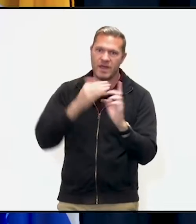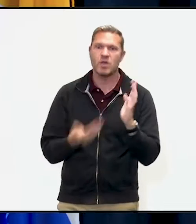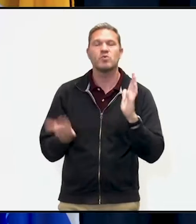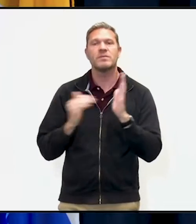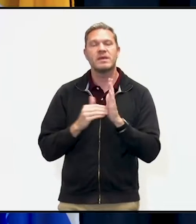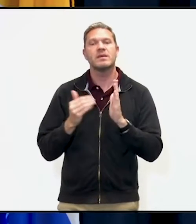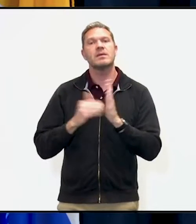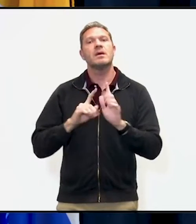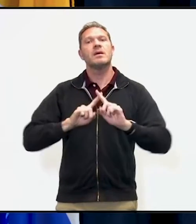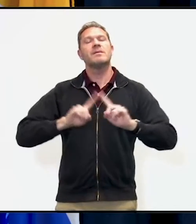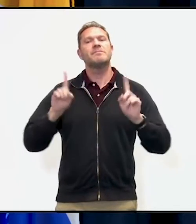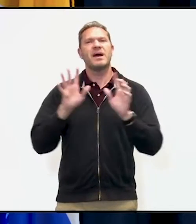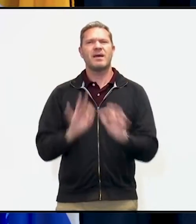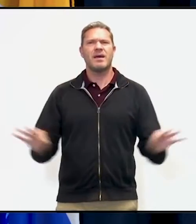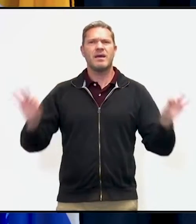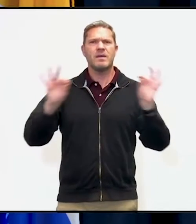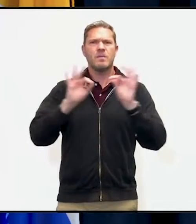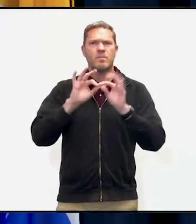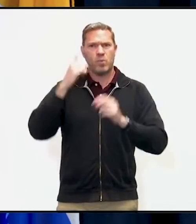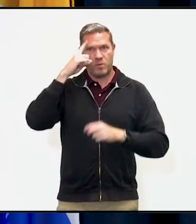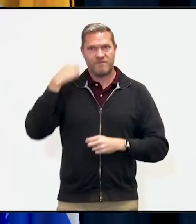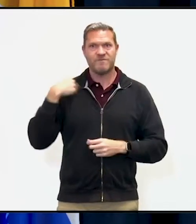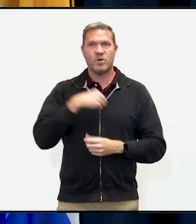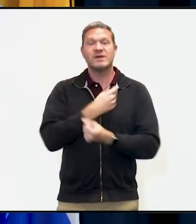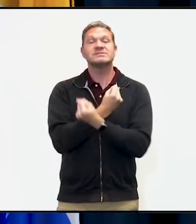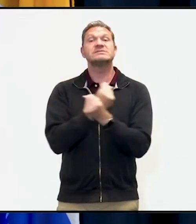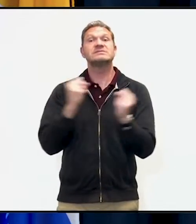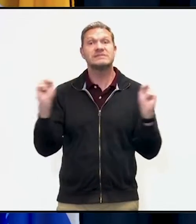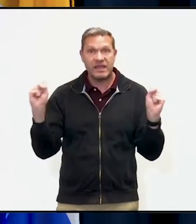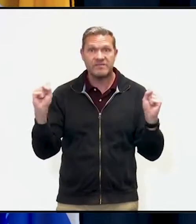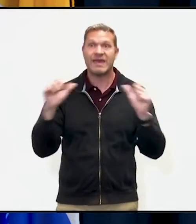and to continue our forward momentum.